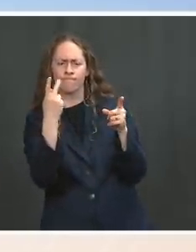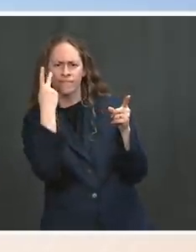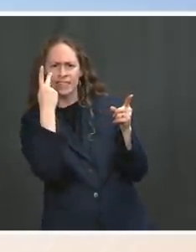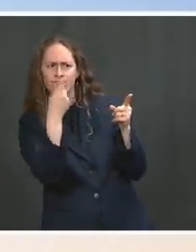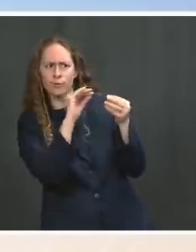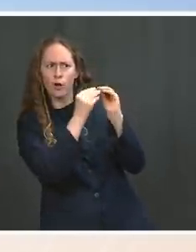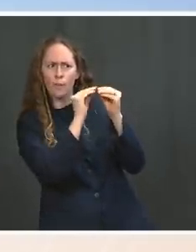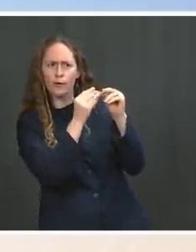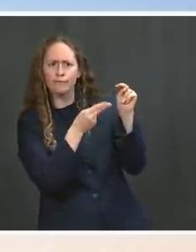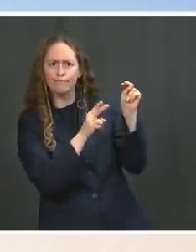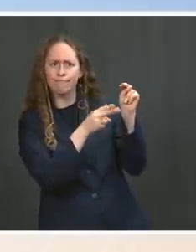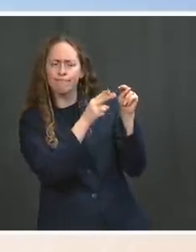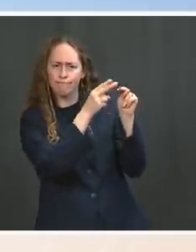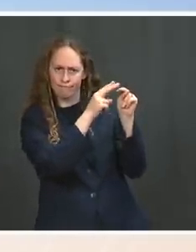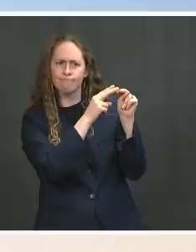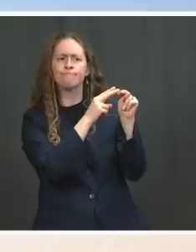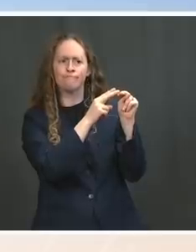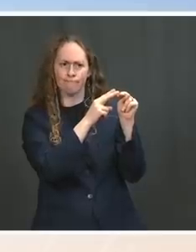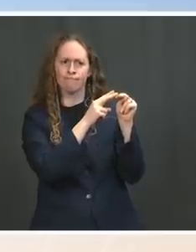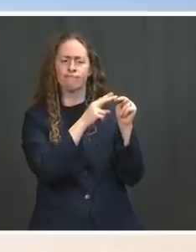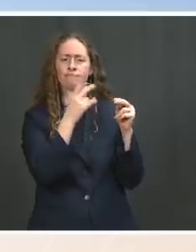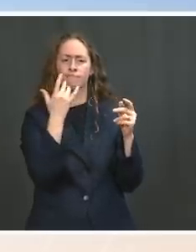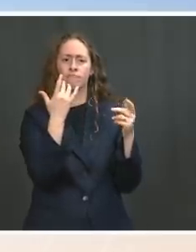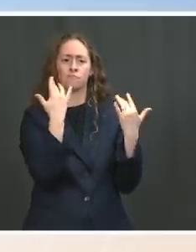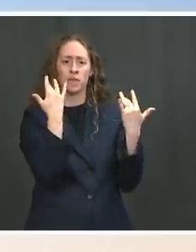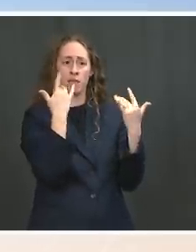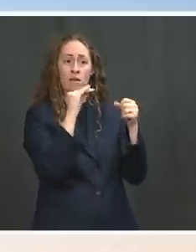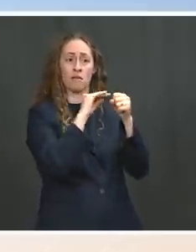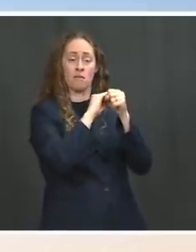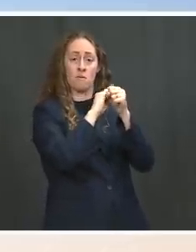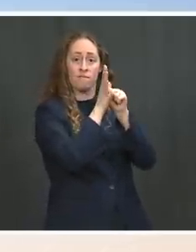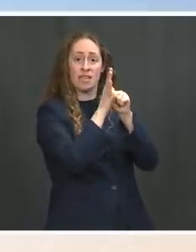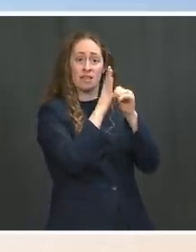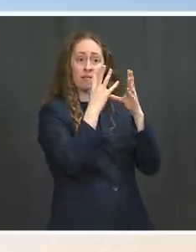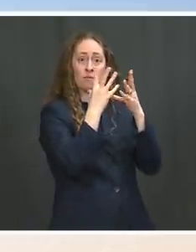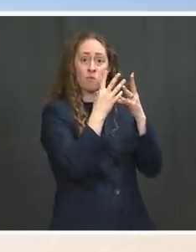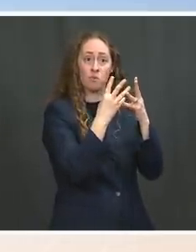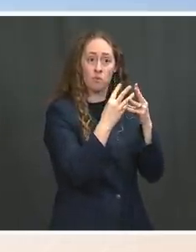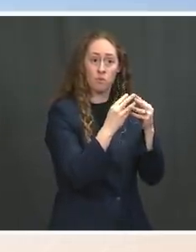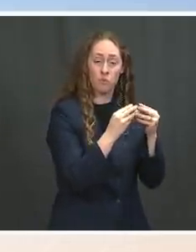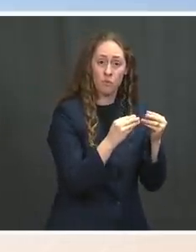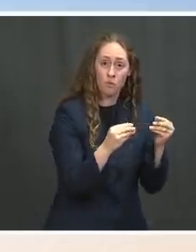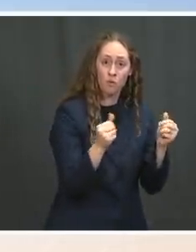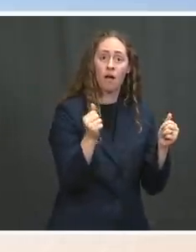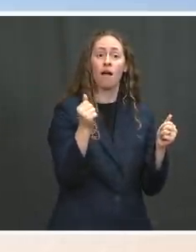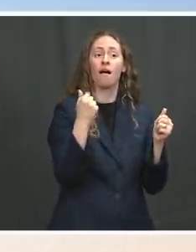we continue to chart our path to recovery, and we know that a number of the investments that we have proposed were long needed